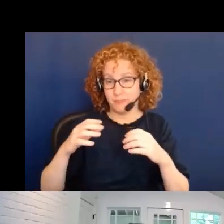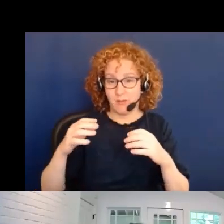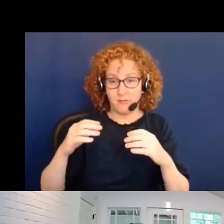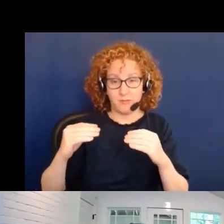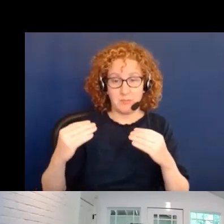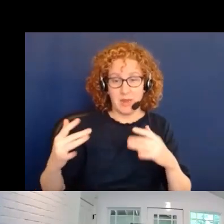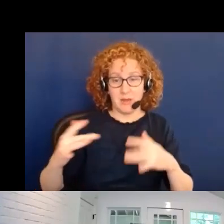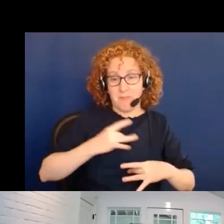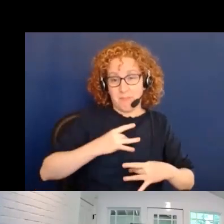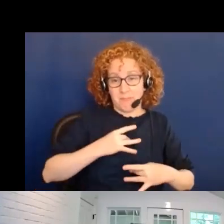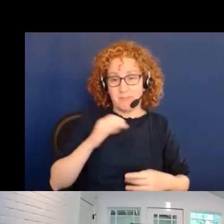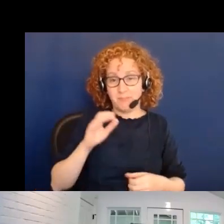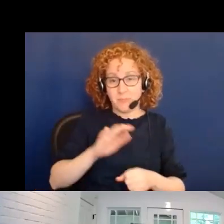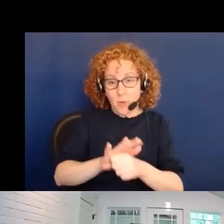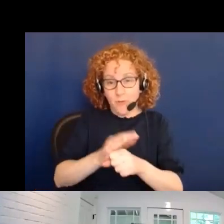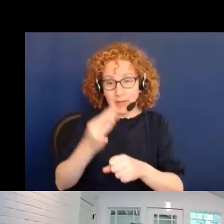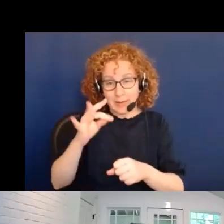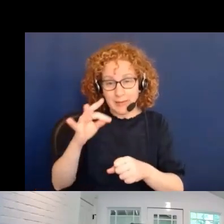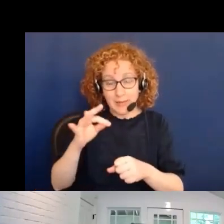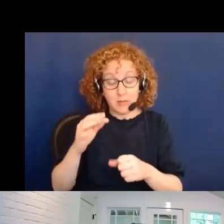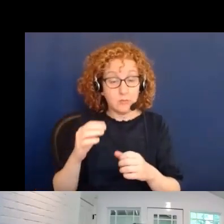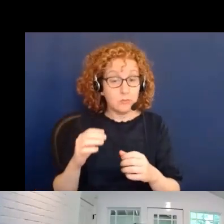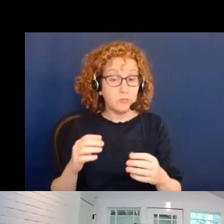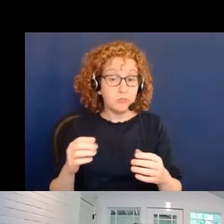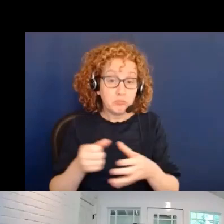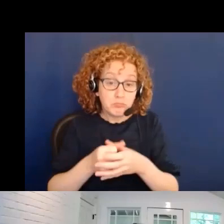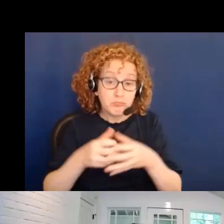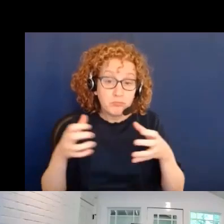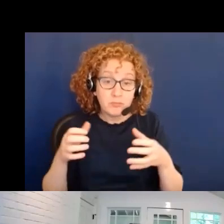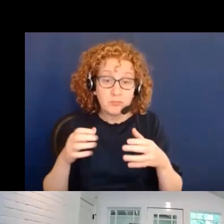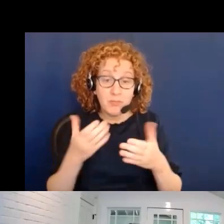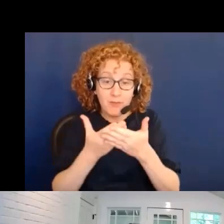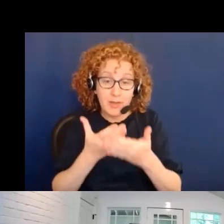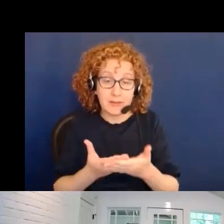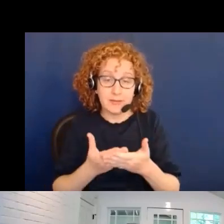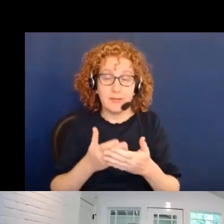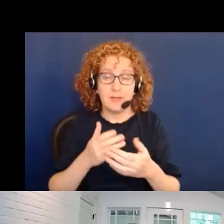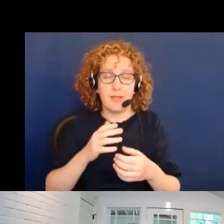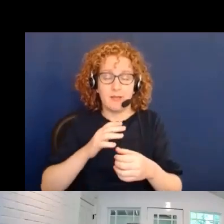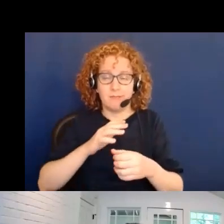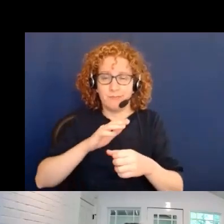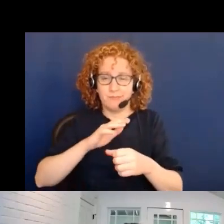suggesting that fully vaccinated people are less likely to have symptomatic asymptomatic infection